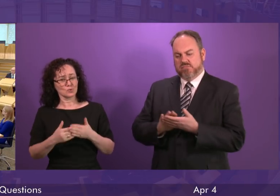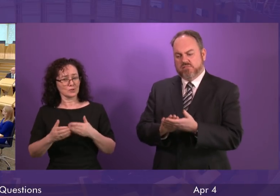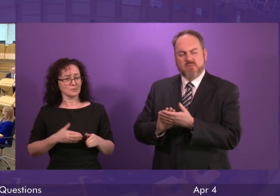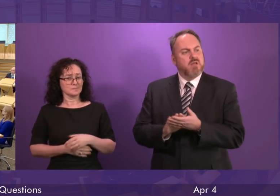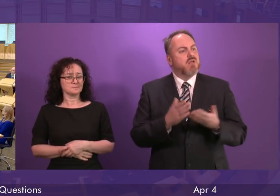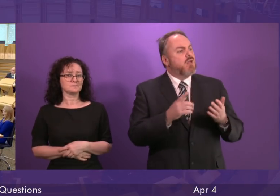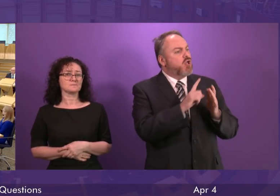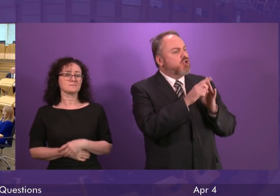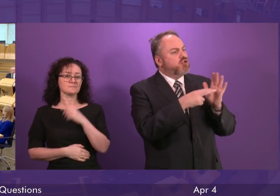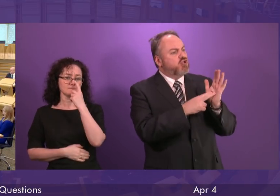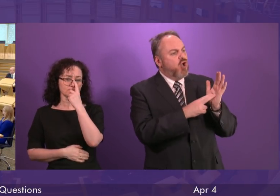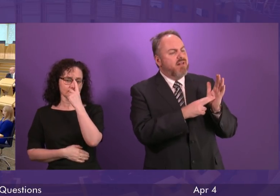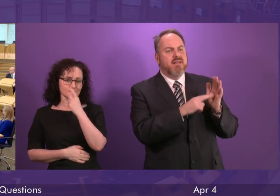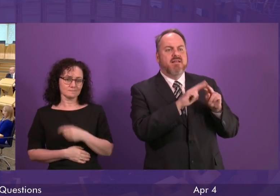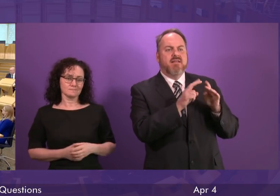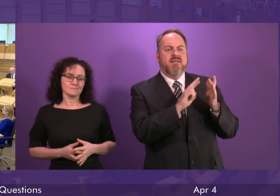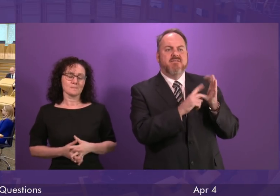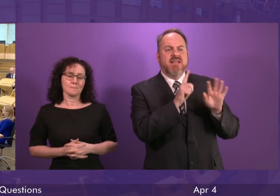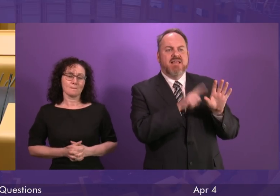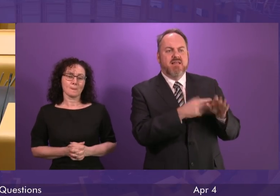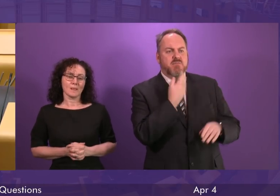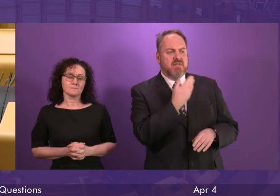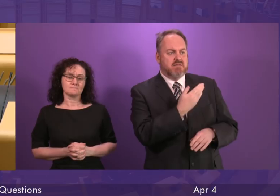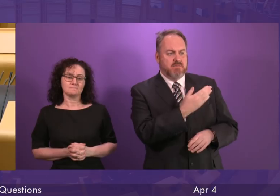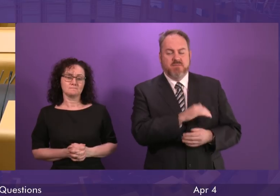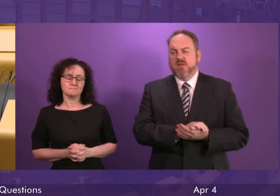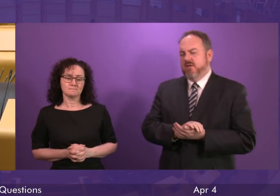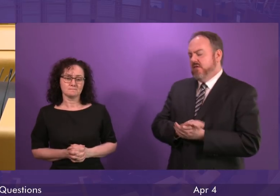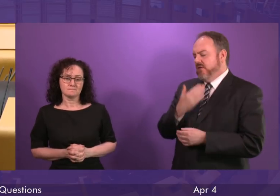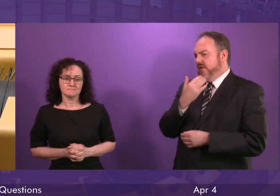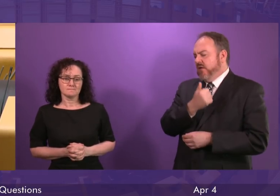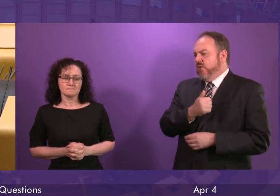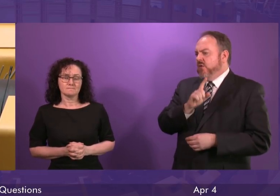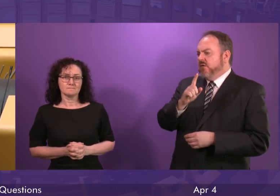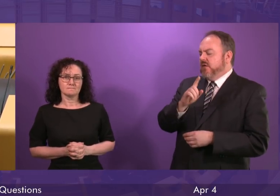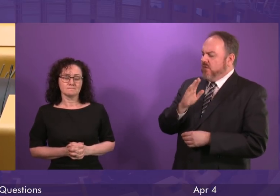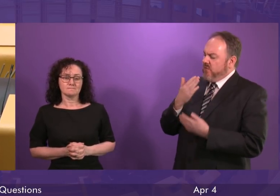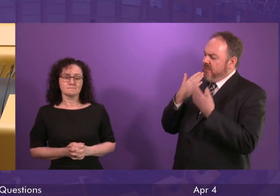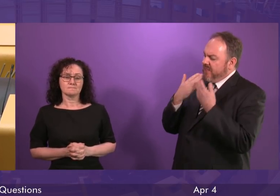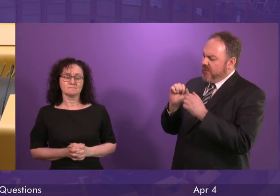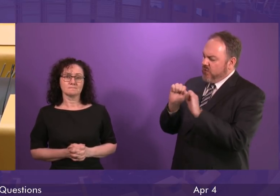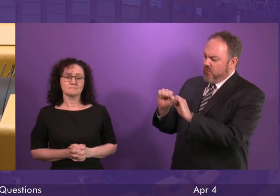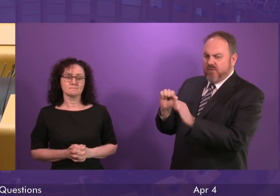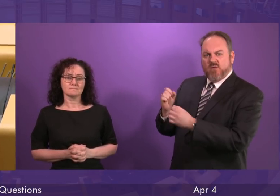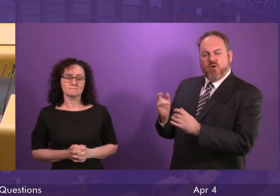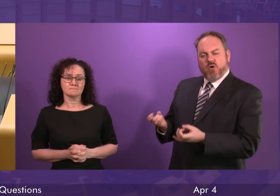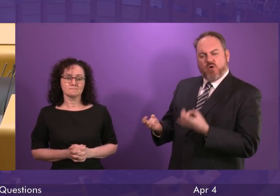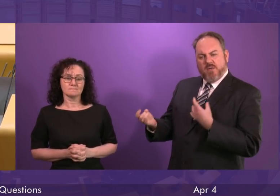John Finnie (Highlands and Islands) (Green): The First Minister is aware of the clamour